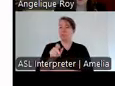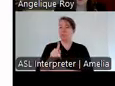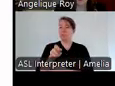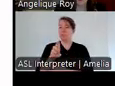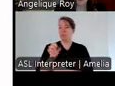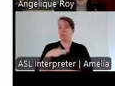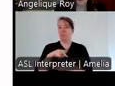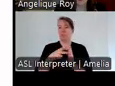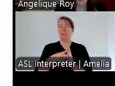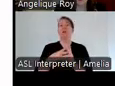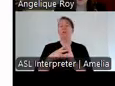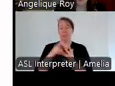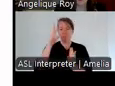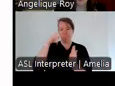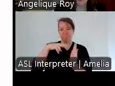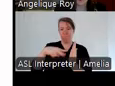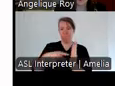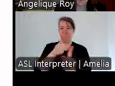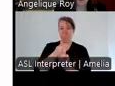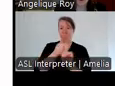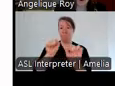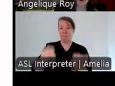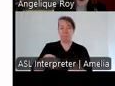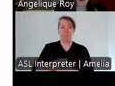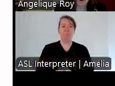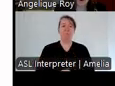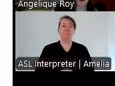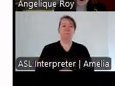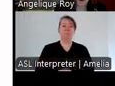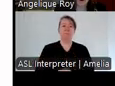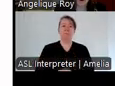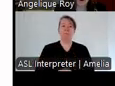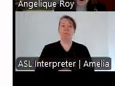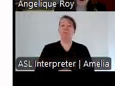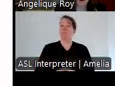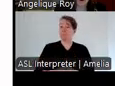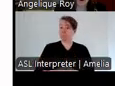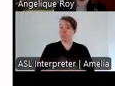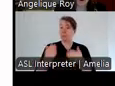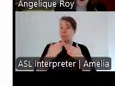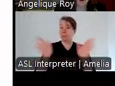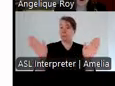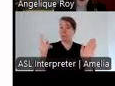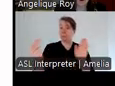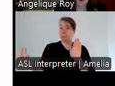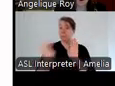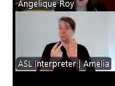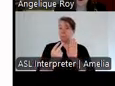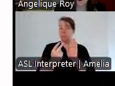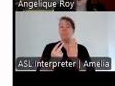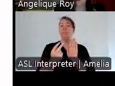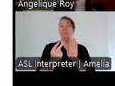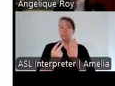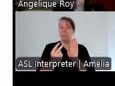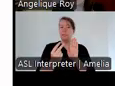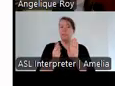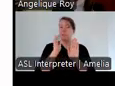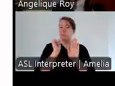on the public-facing side, our A to Z webpage shows the database name with the relevant icons alongside it. there is alternative